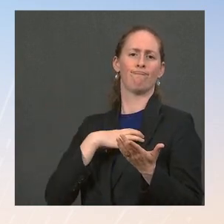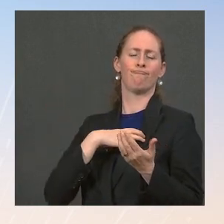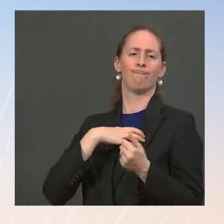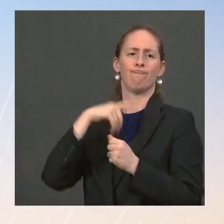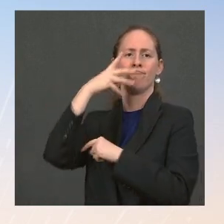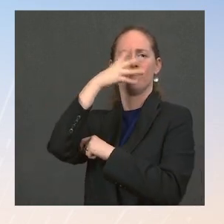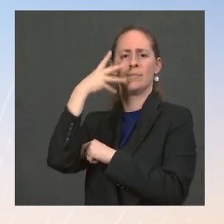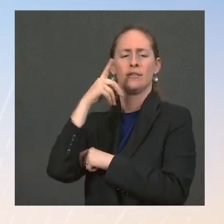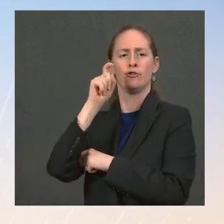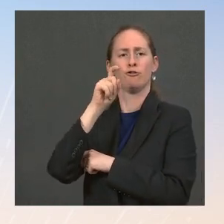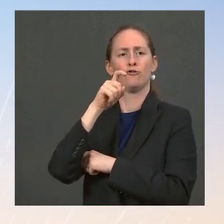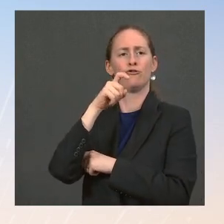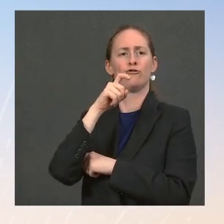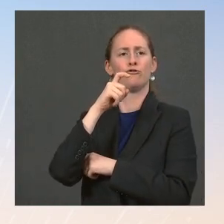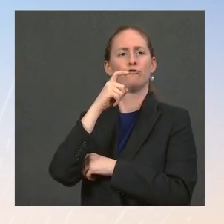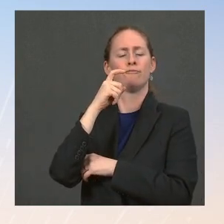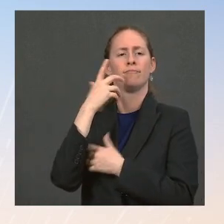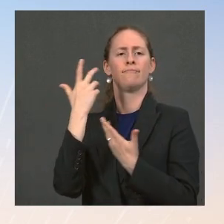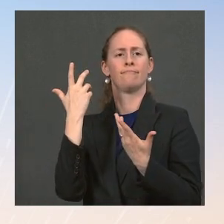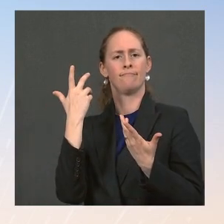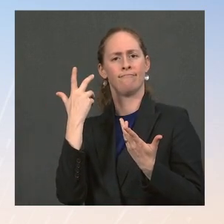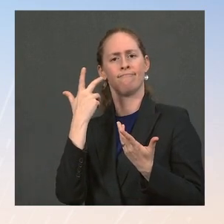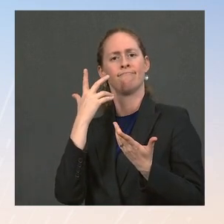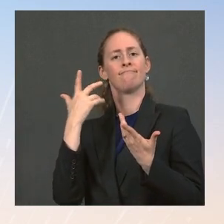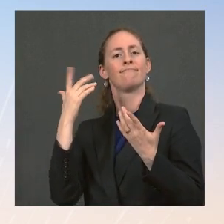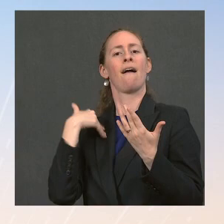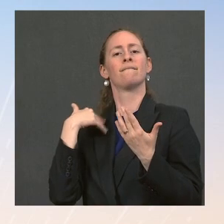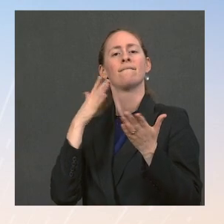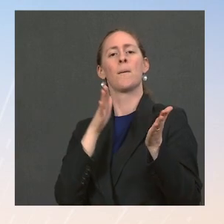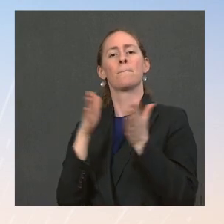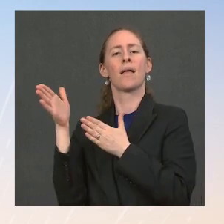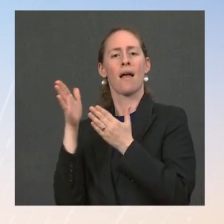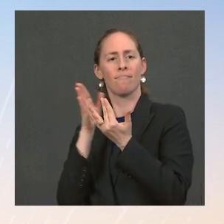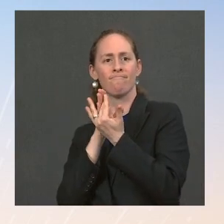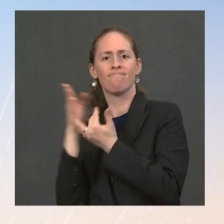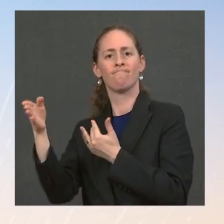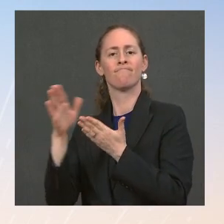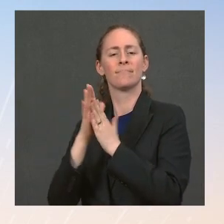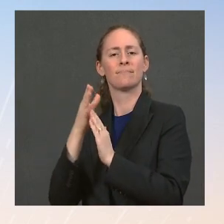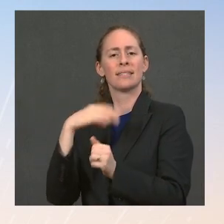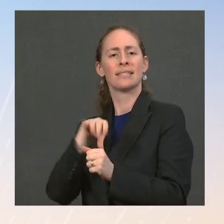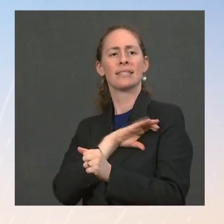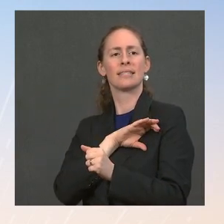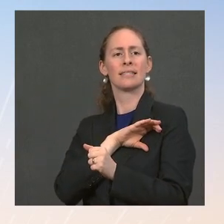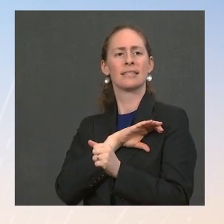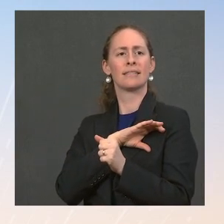There's been about 90 legal experts who've also submitted a letter saying that the presiding officer of the Senate